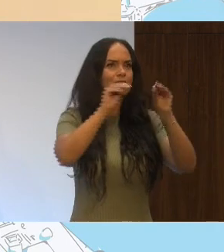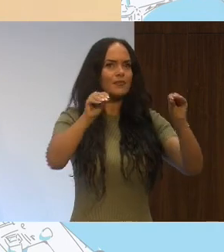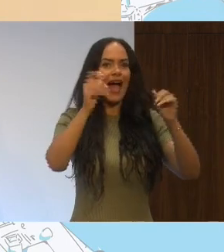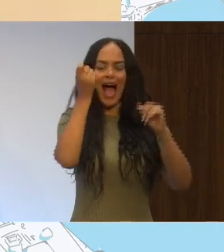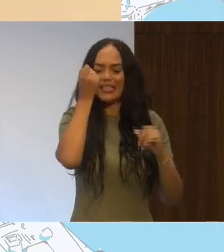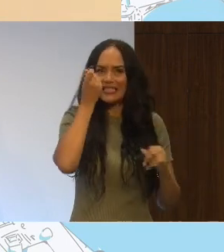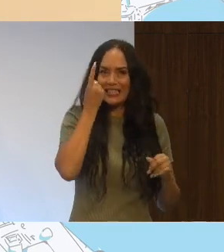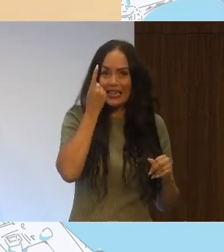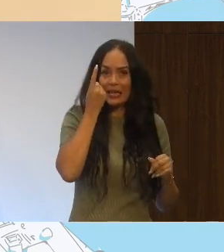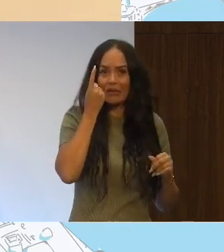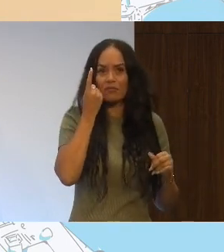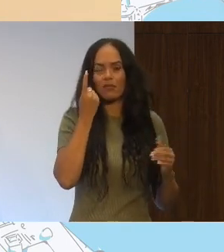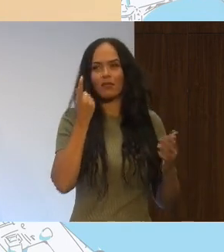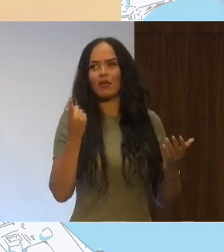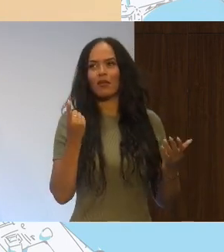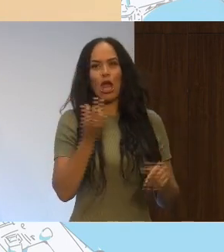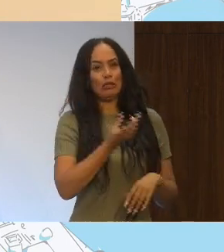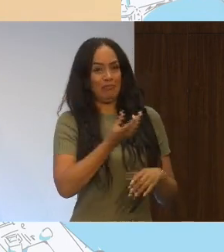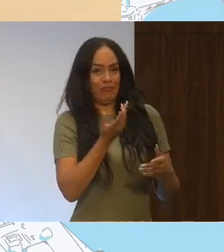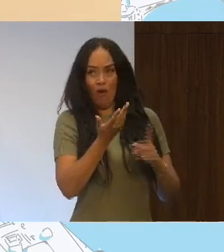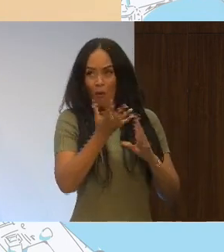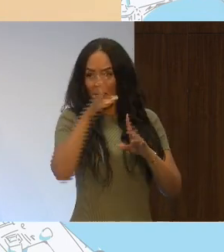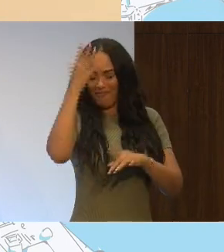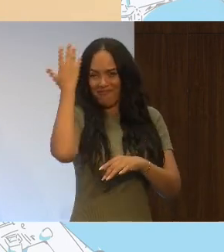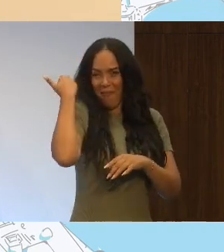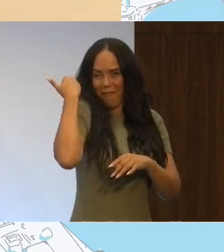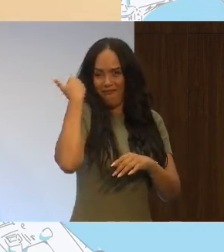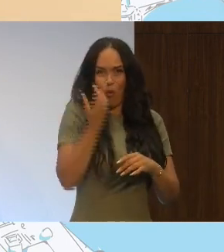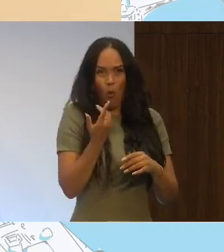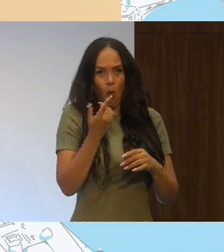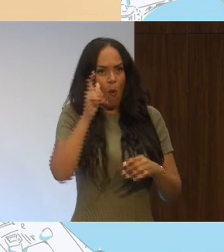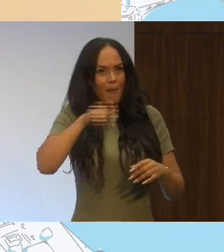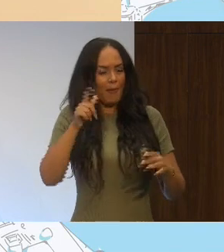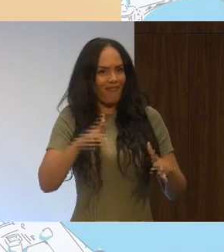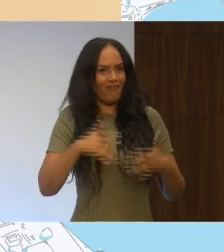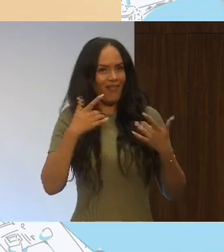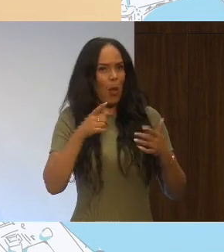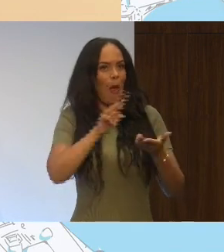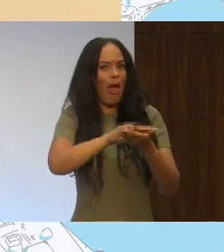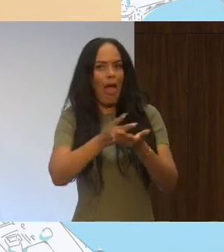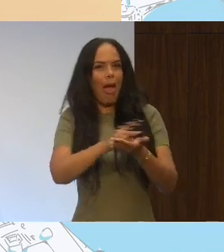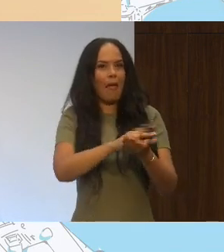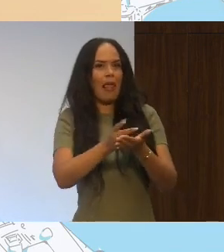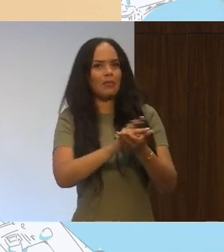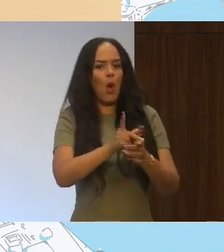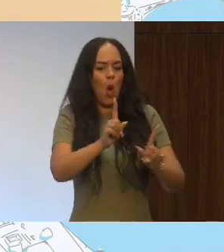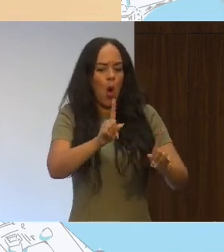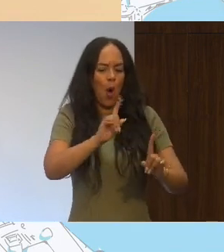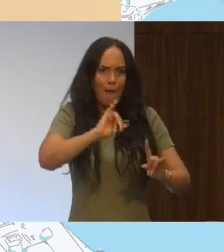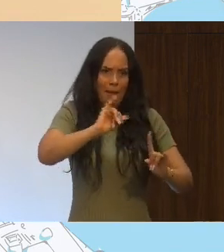epilepsy was just possession and they burn people at the stake. No one would do that. No one and no one. I know would even dream about doing that now.